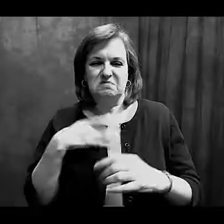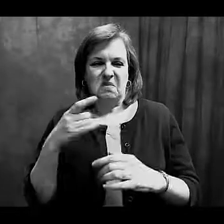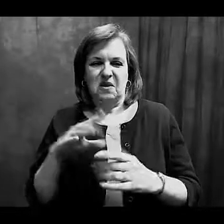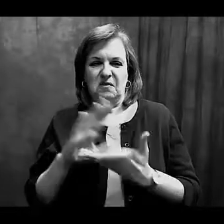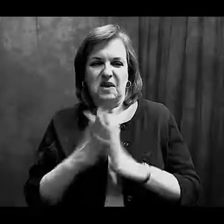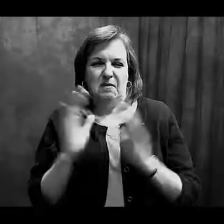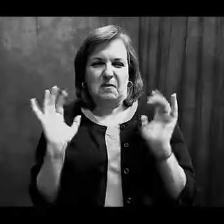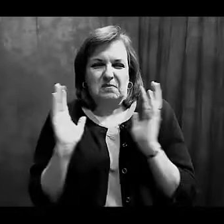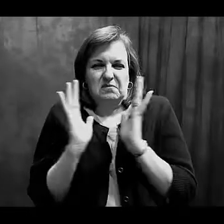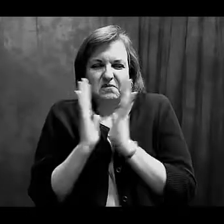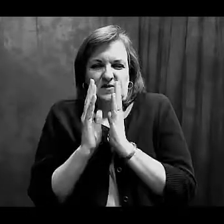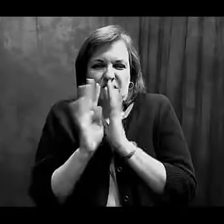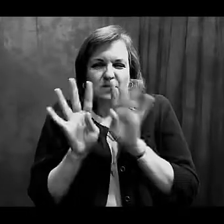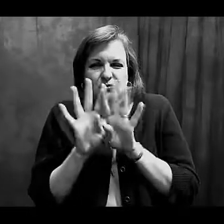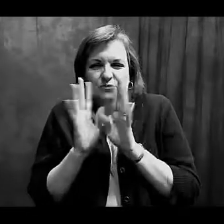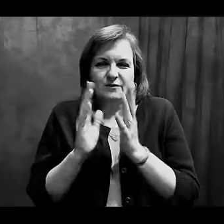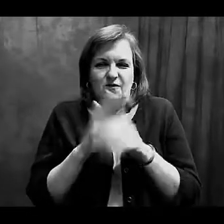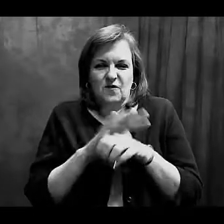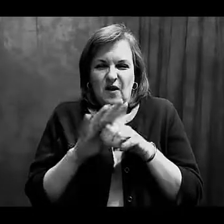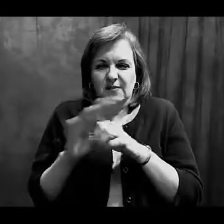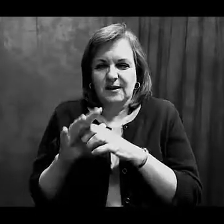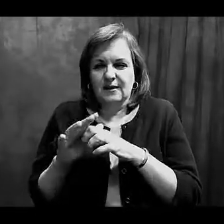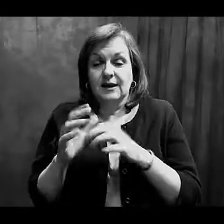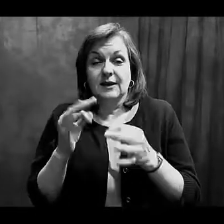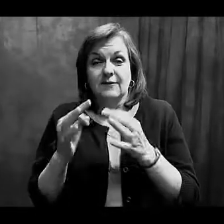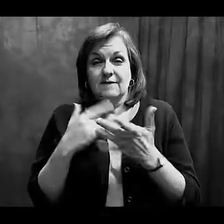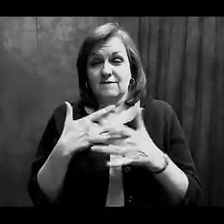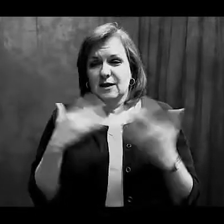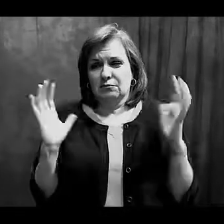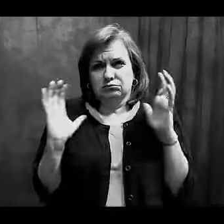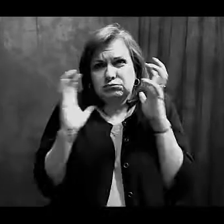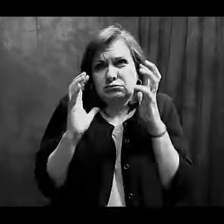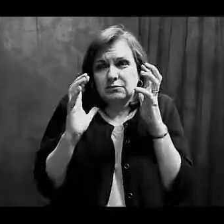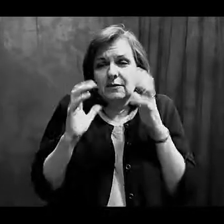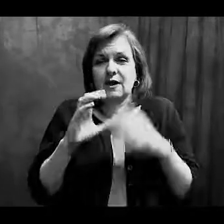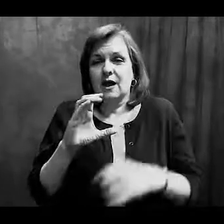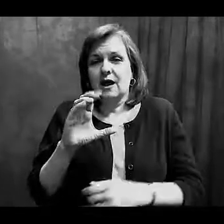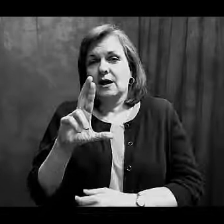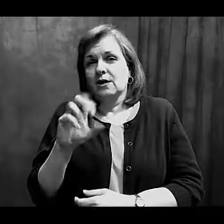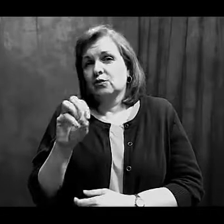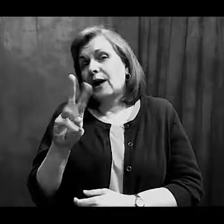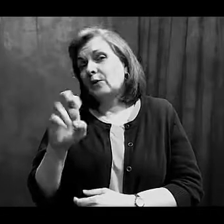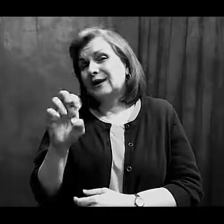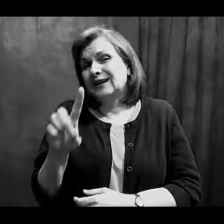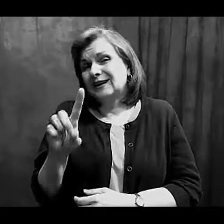cells don't like to be crowded! if they are crowded they will actually stop dividing